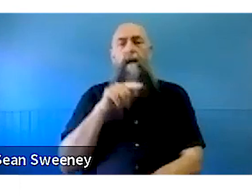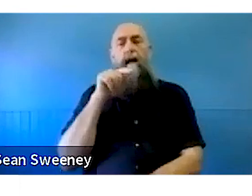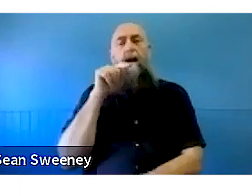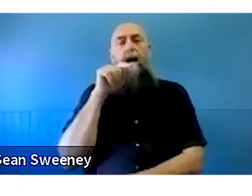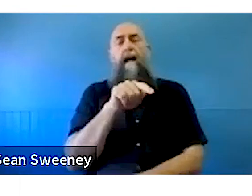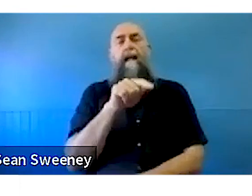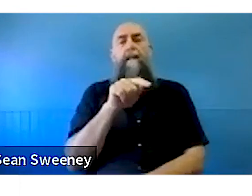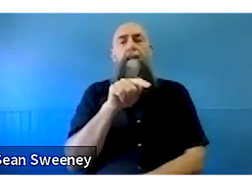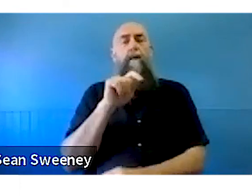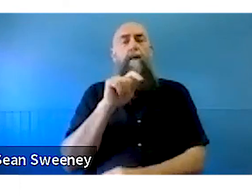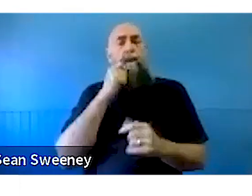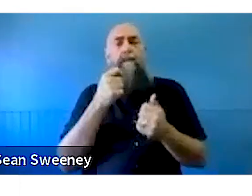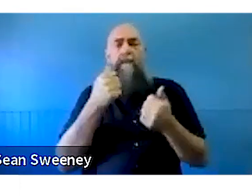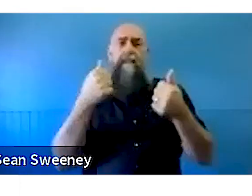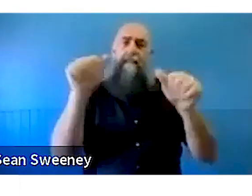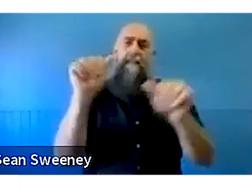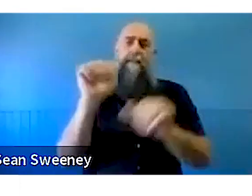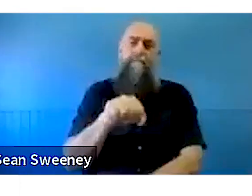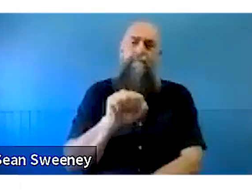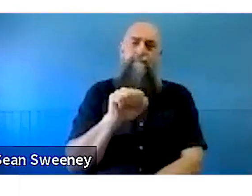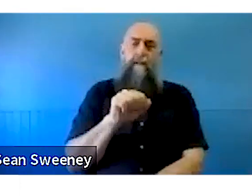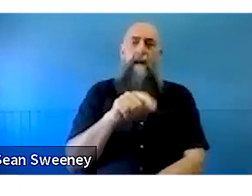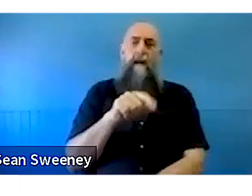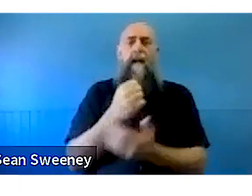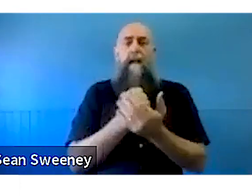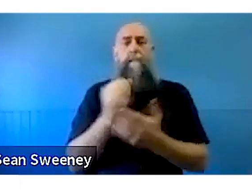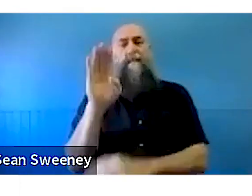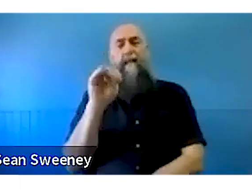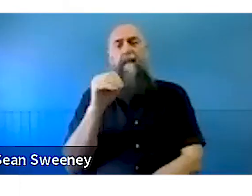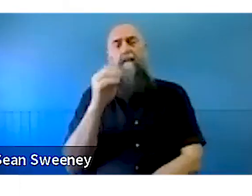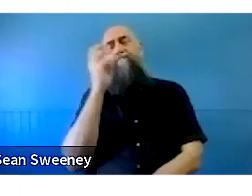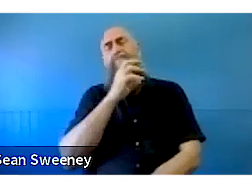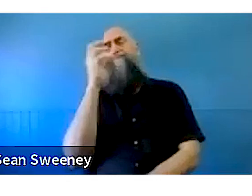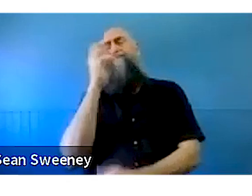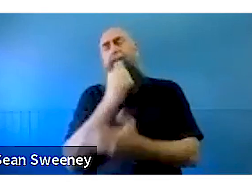The 10th one is really important. Feedback and yarn ups.